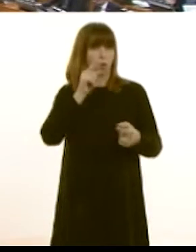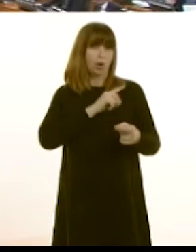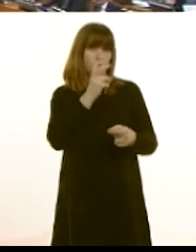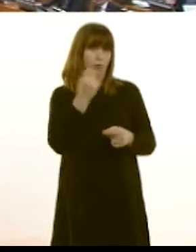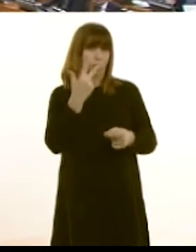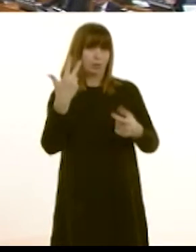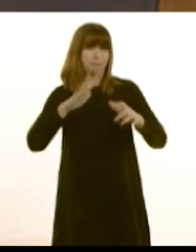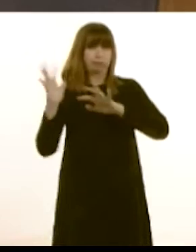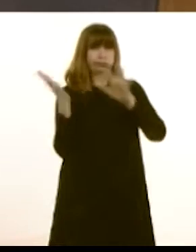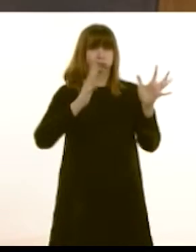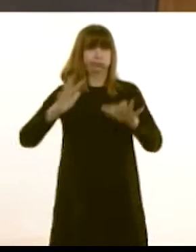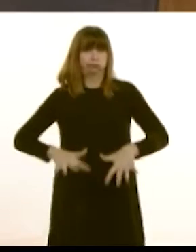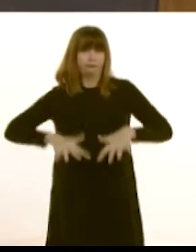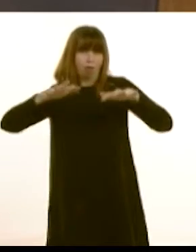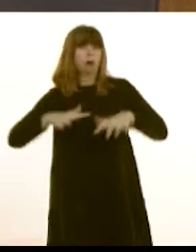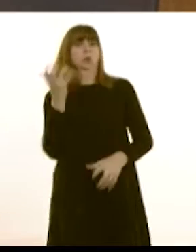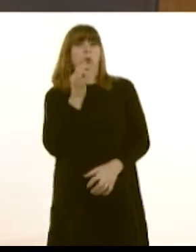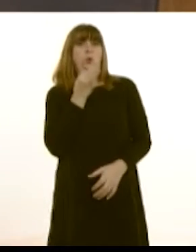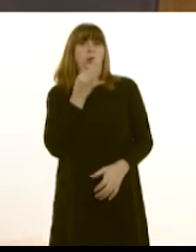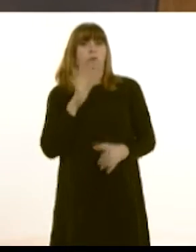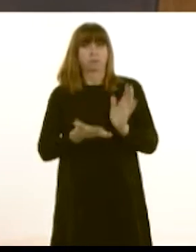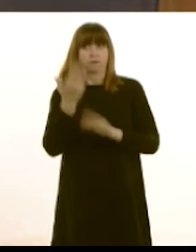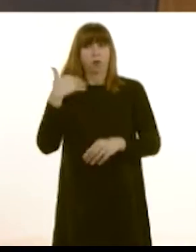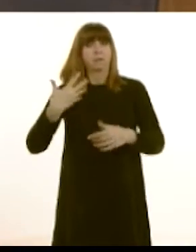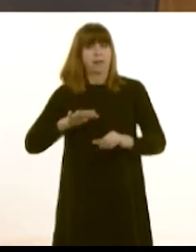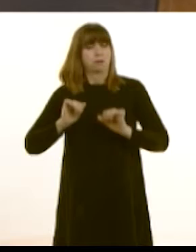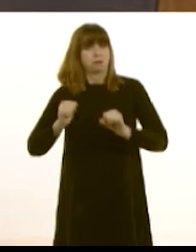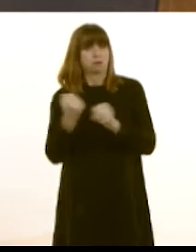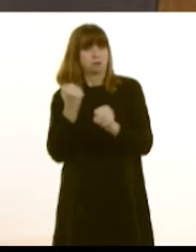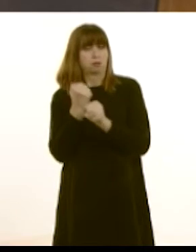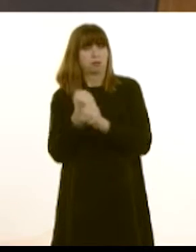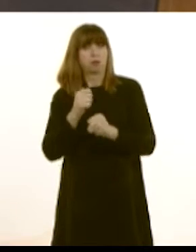We have put £544,000 in towards the construction of coastal flood defences.